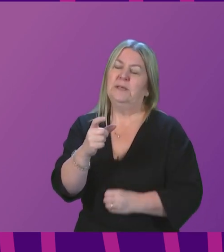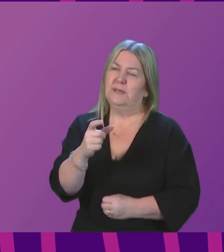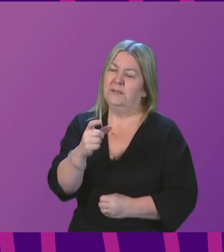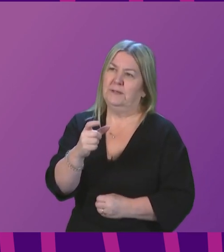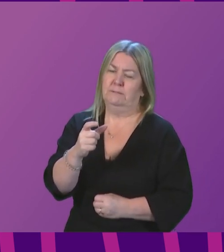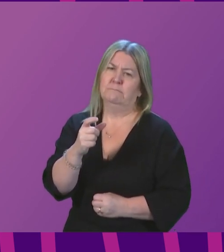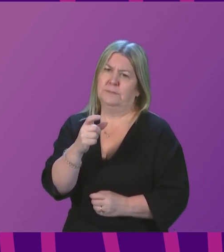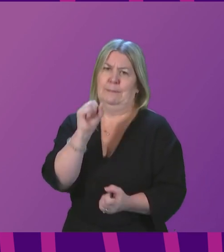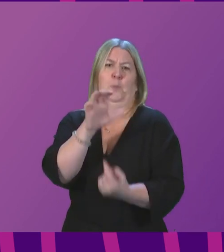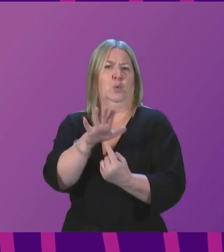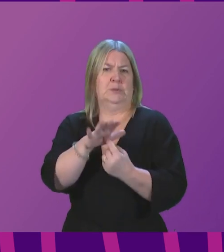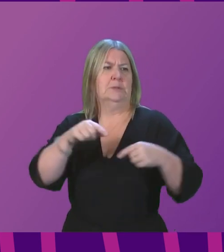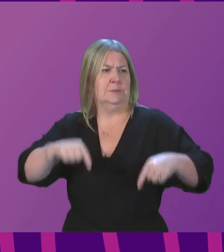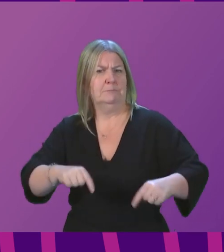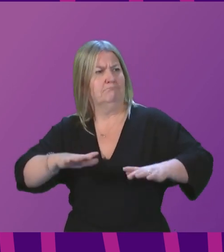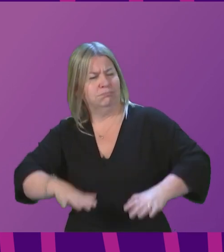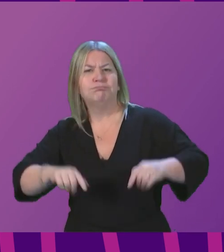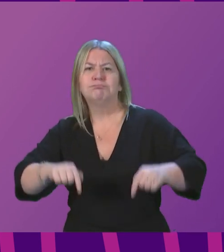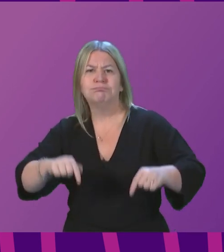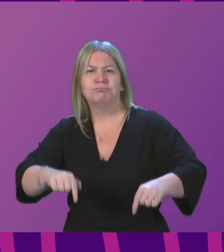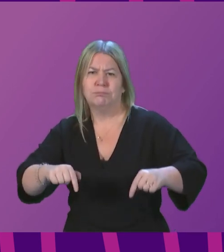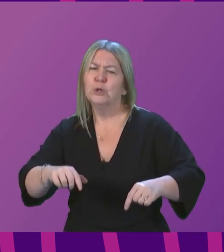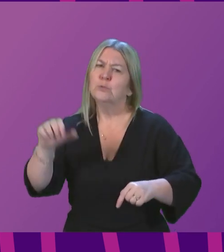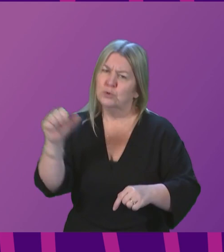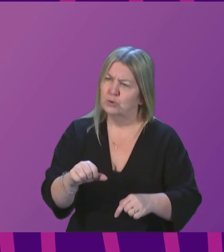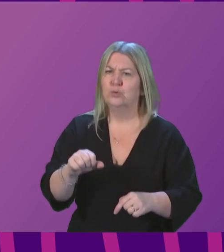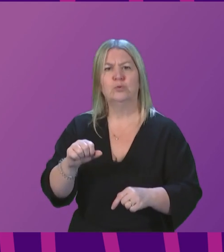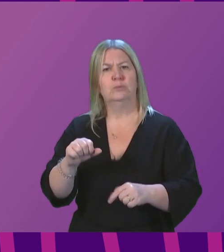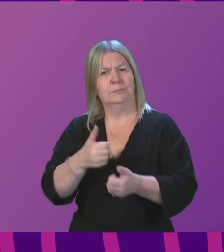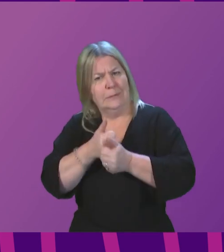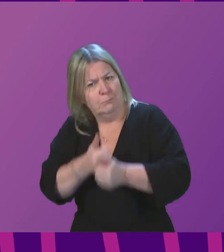should all defend the principle of public service broadcasting.